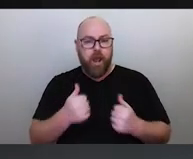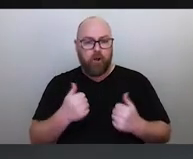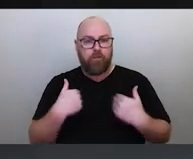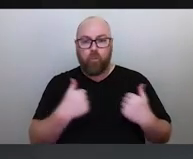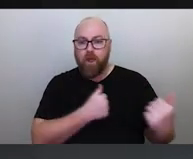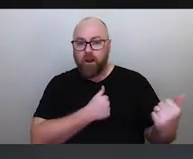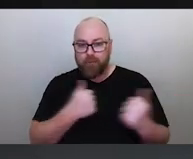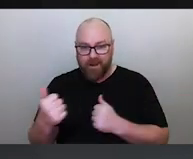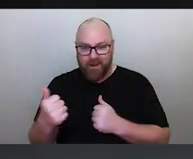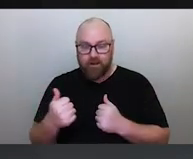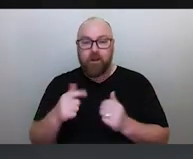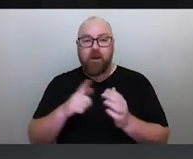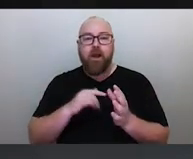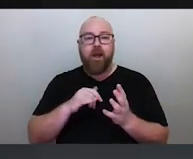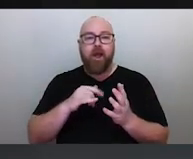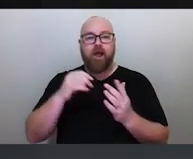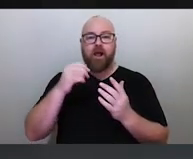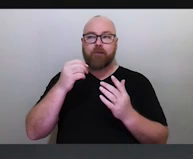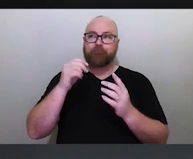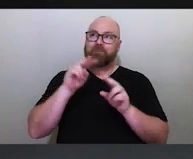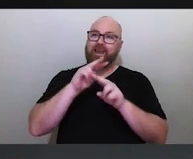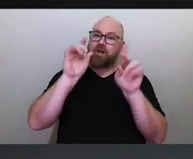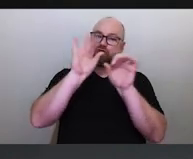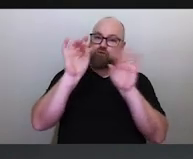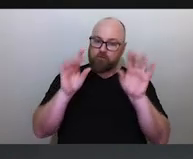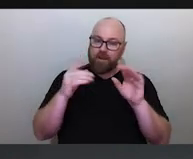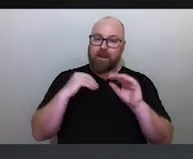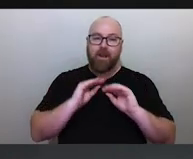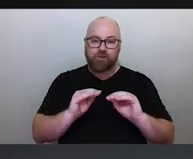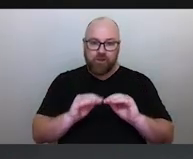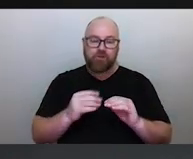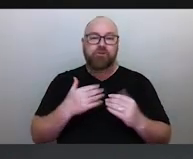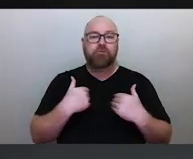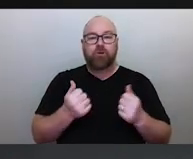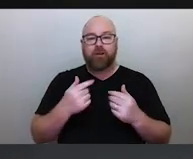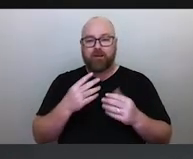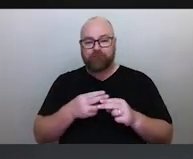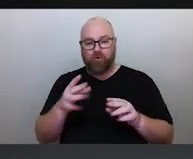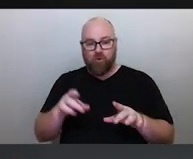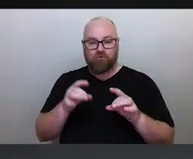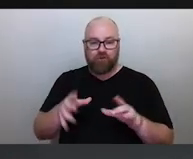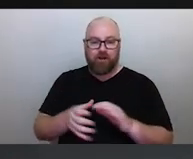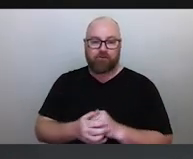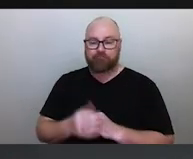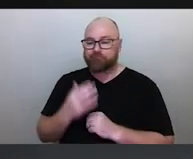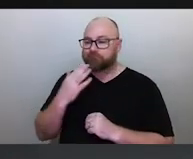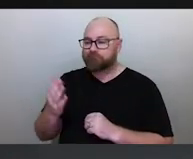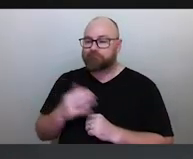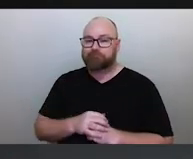and astronomy, education and the wellbeing of Australia. So welcome, Uncle Jimmy. Thank you very much.